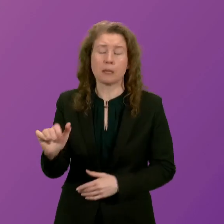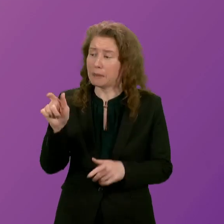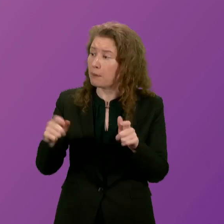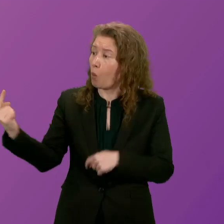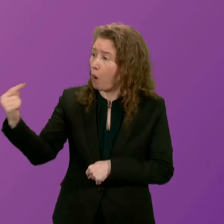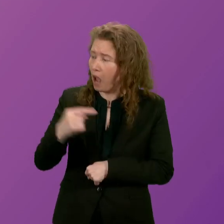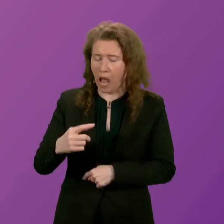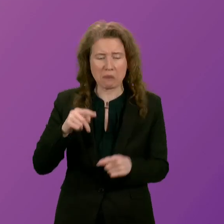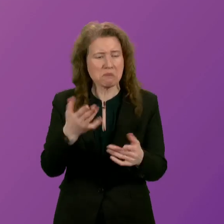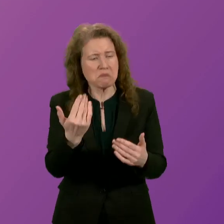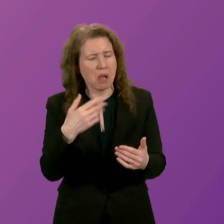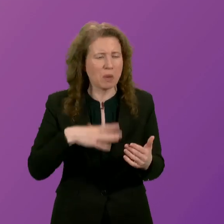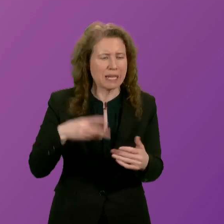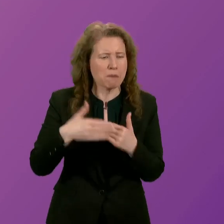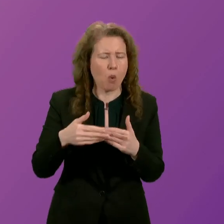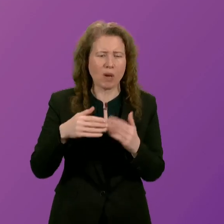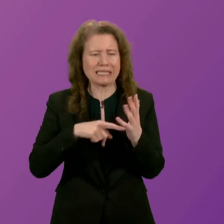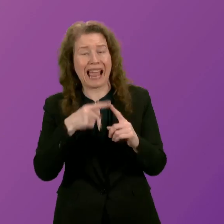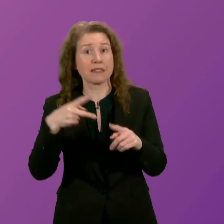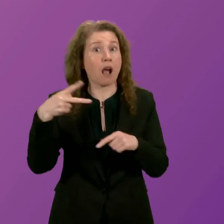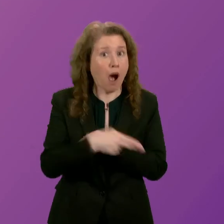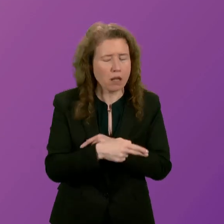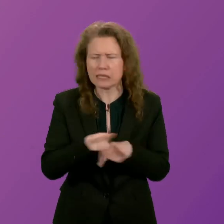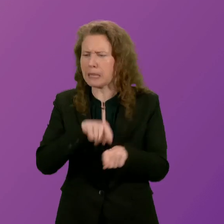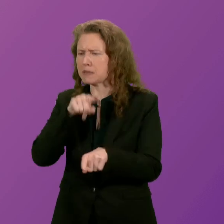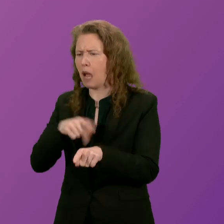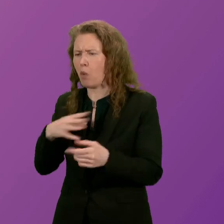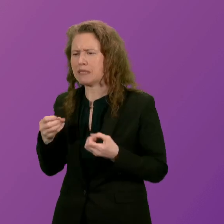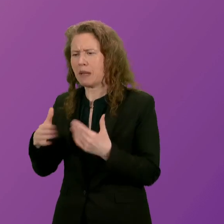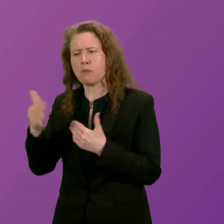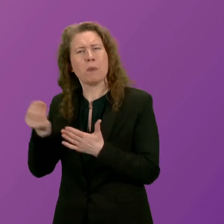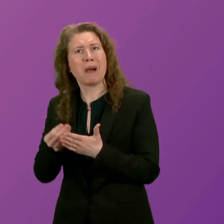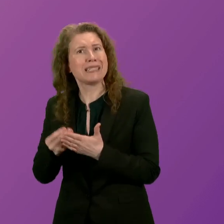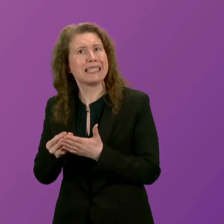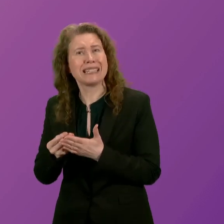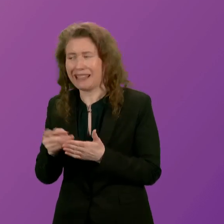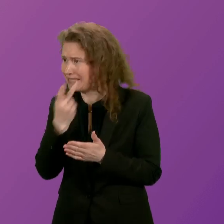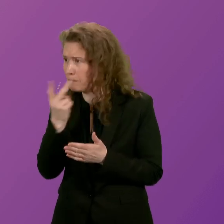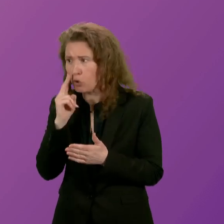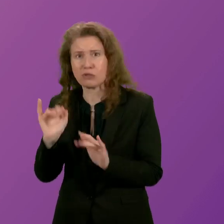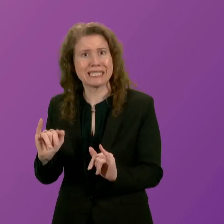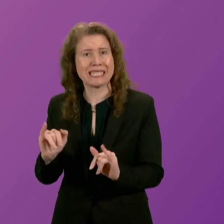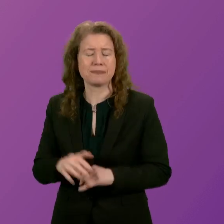here asking for tax cuts and wanting me to spend more money. It is hypocrisy on stilts.